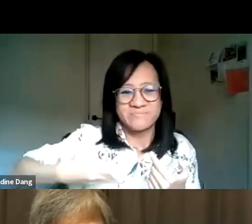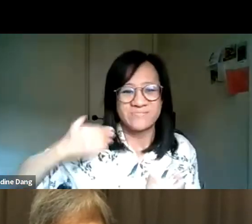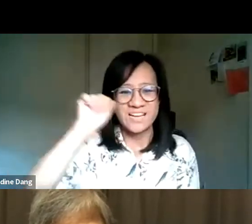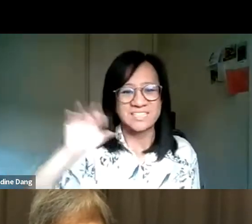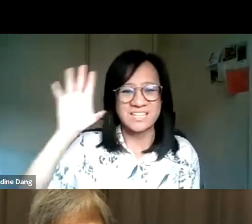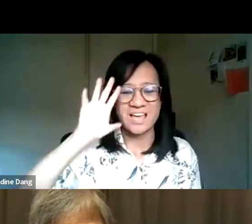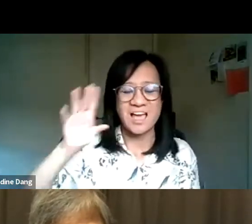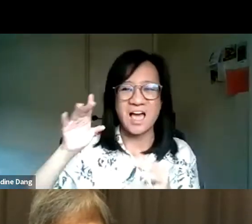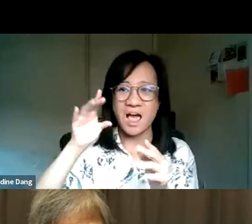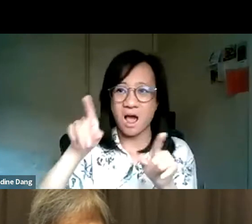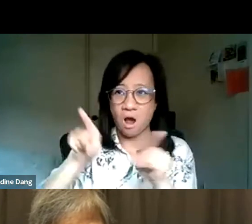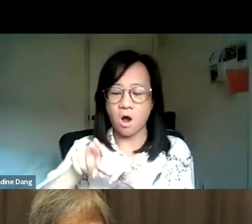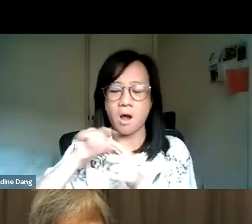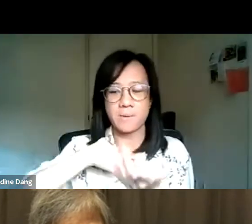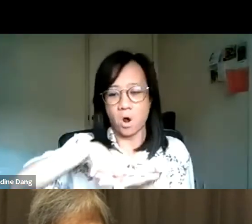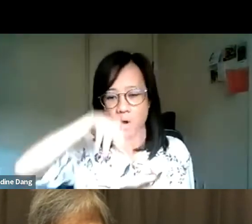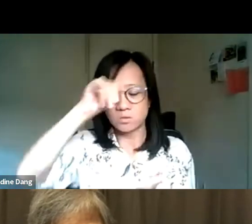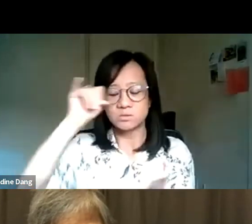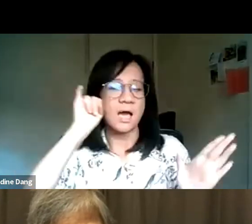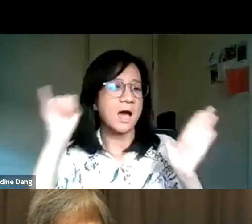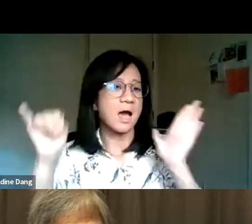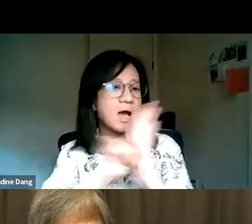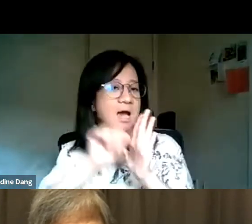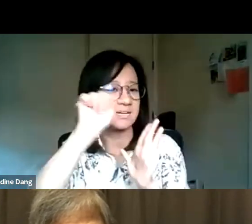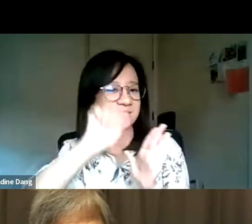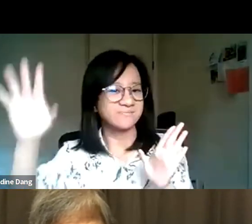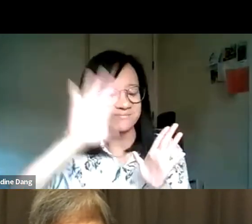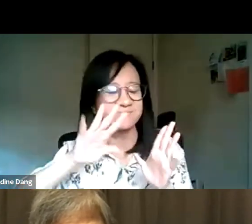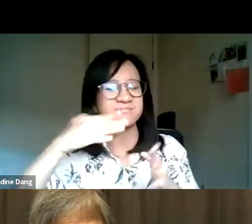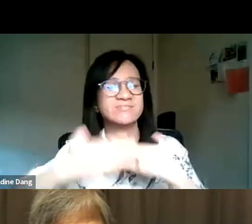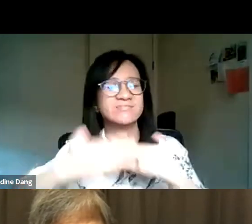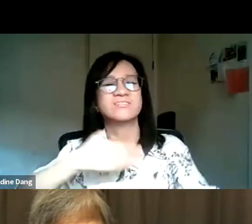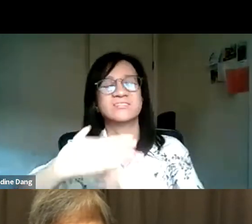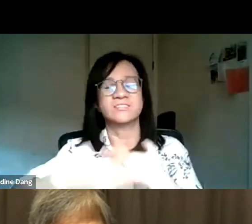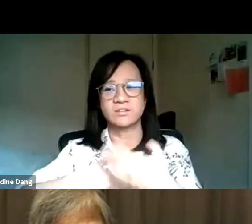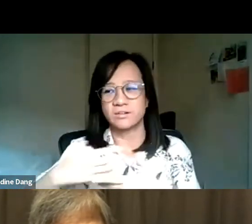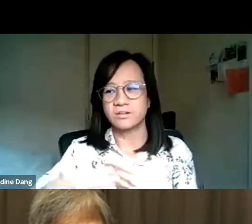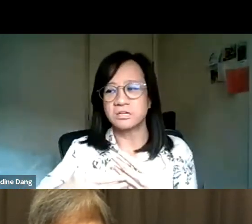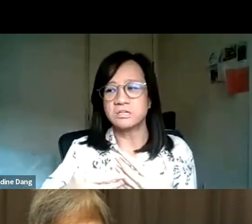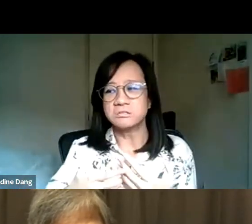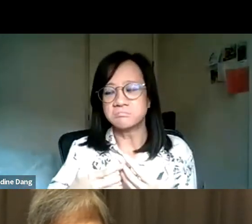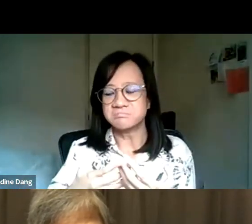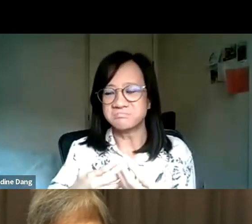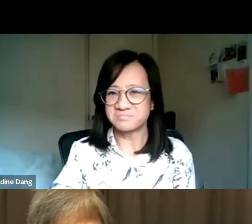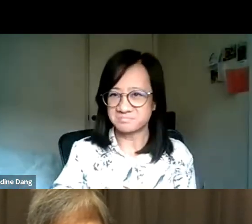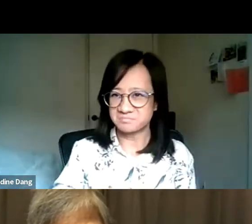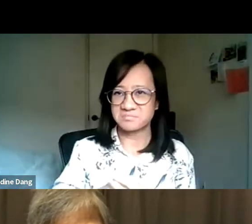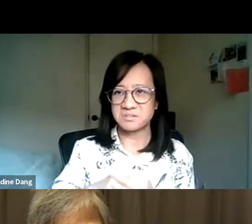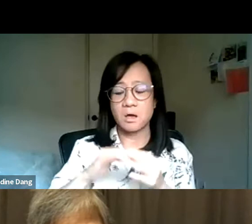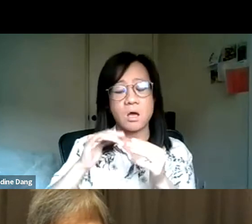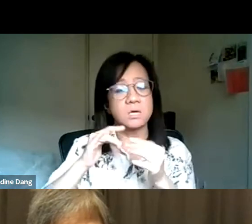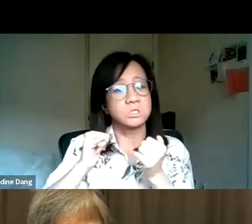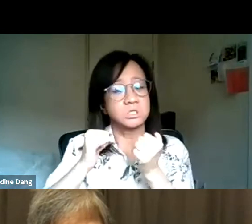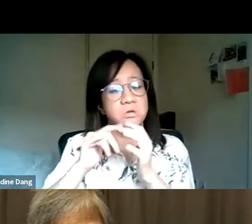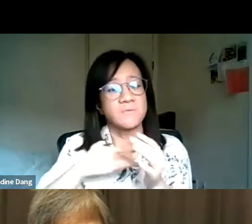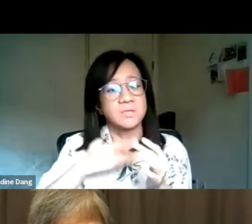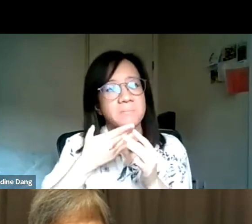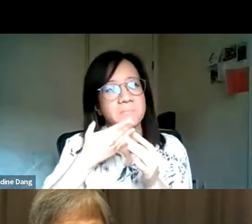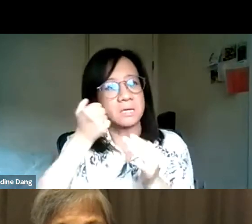in depth about who I am as an Asian, and figure out what that means in general so the process